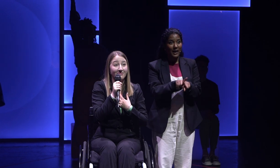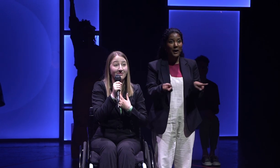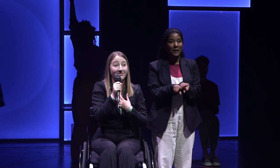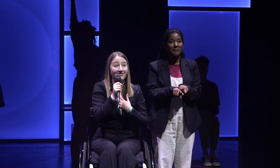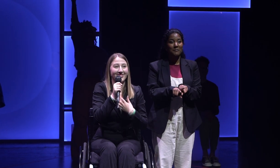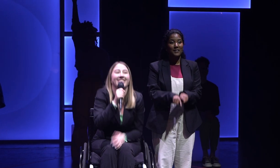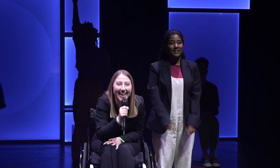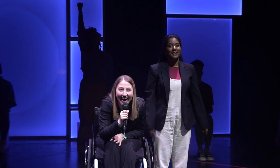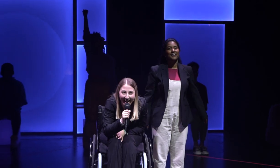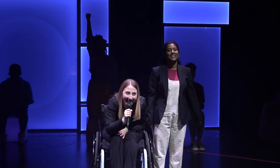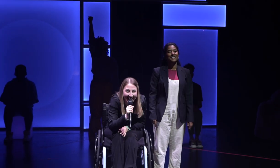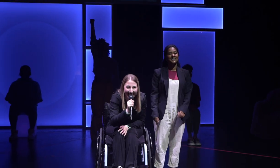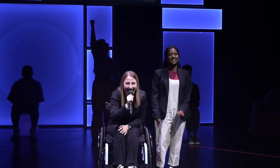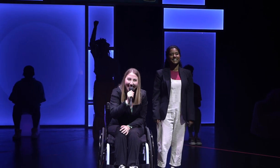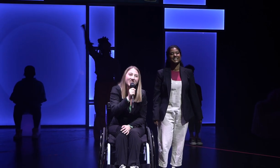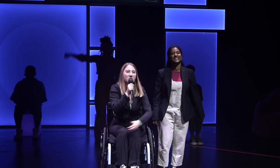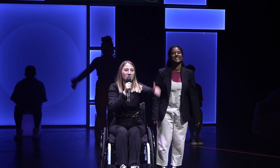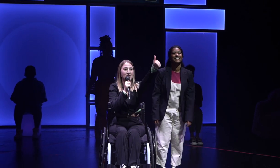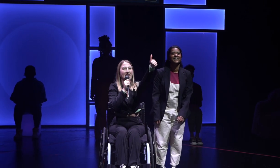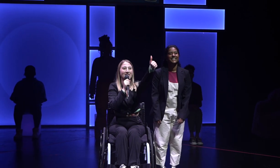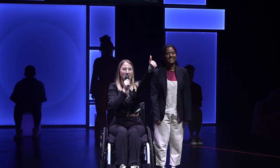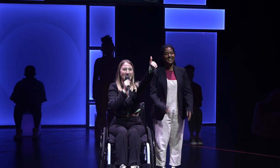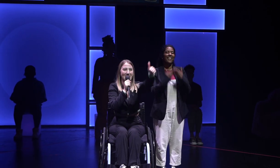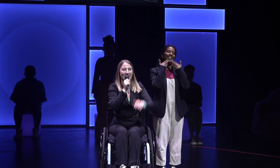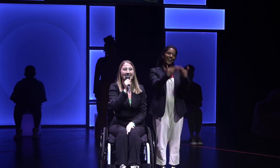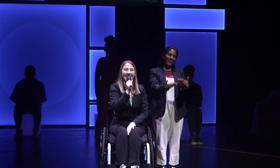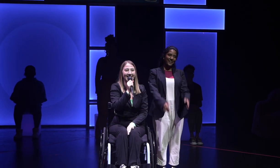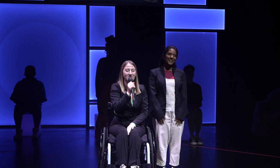Cheers Dominique, mate.